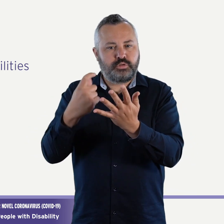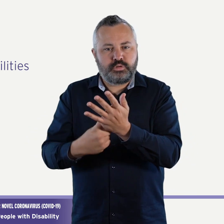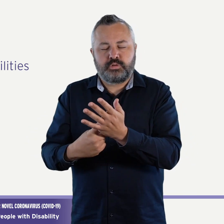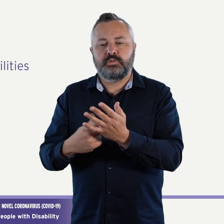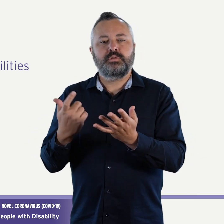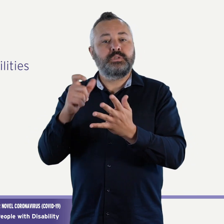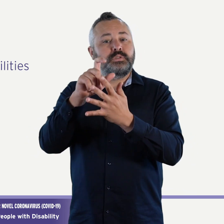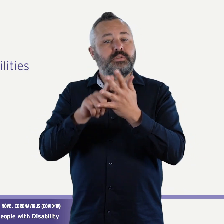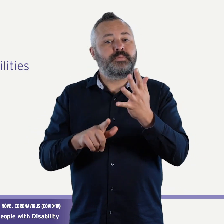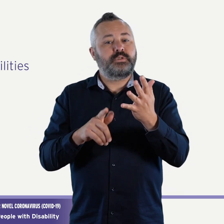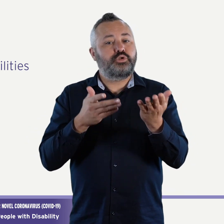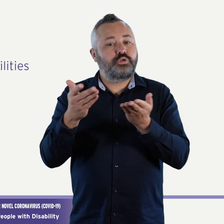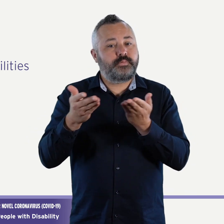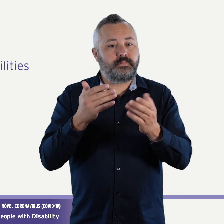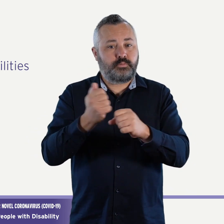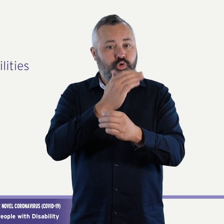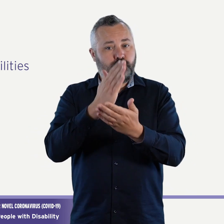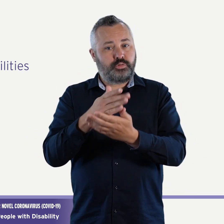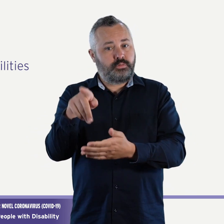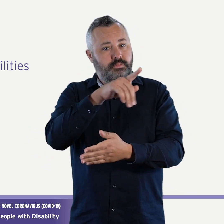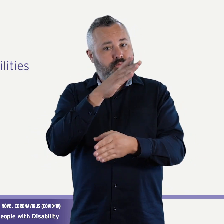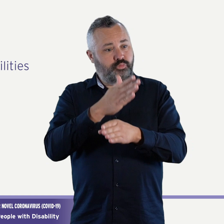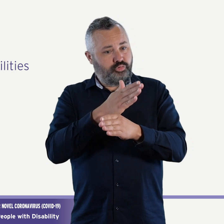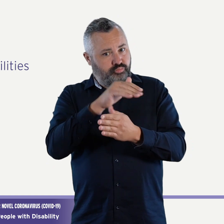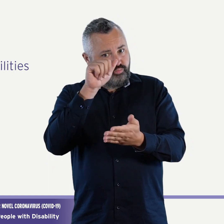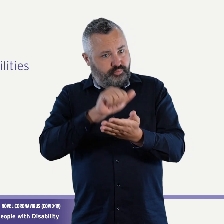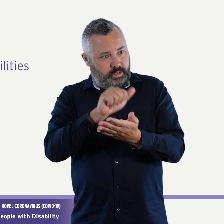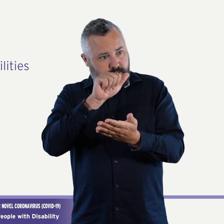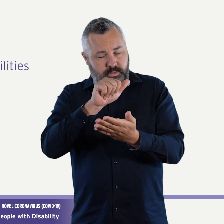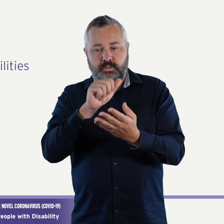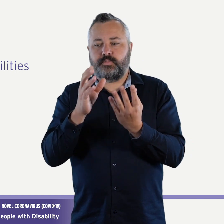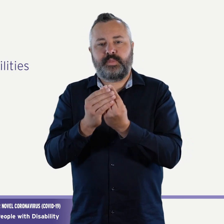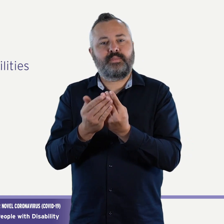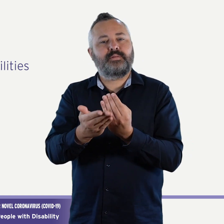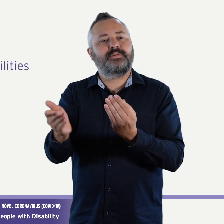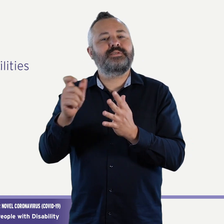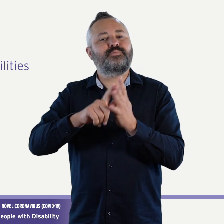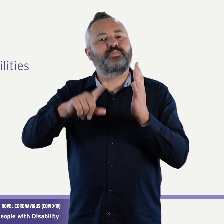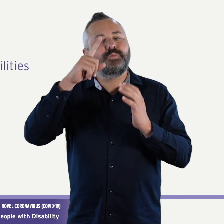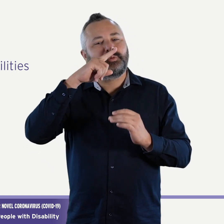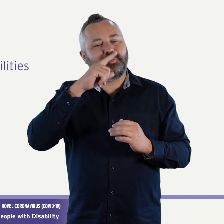clinical and disability service responses specific to people with disability.